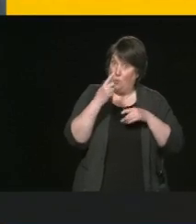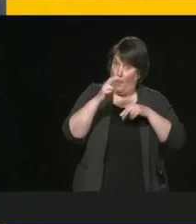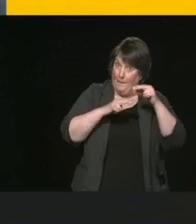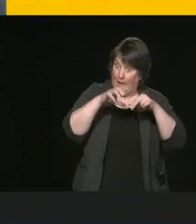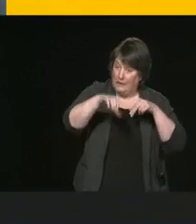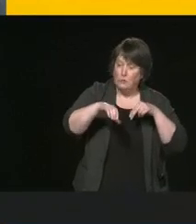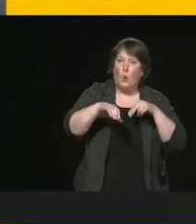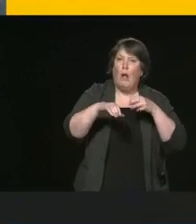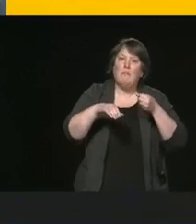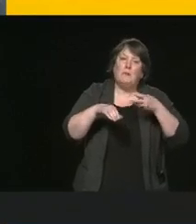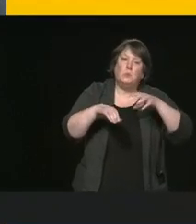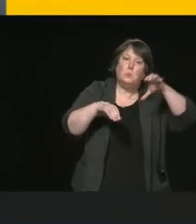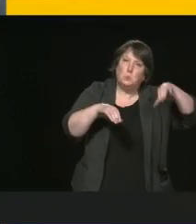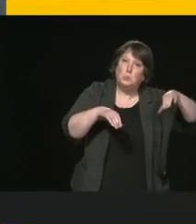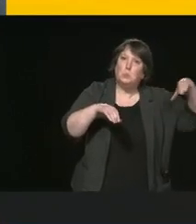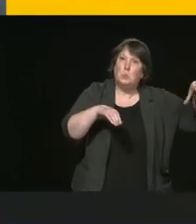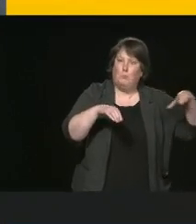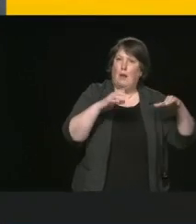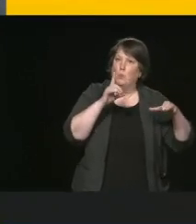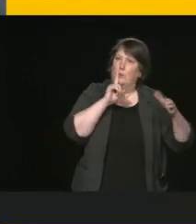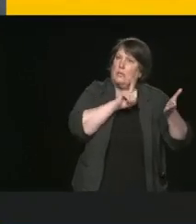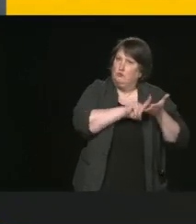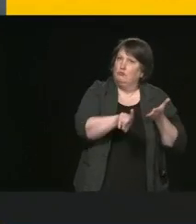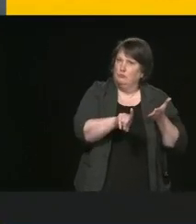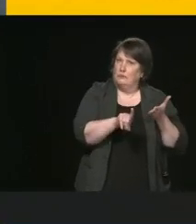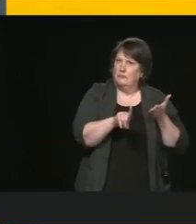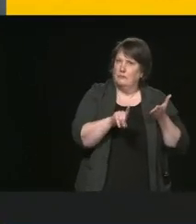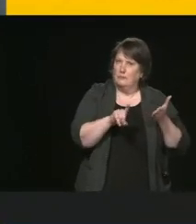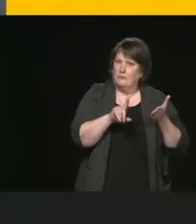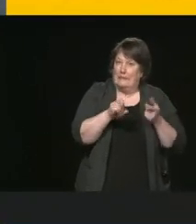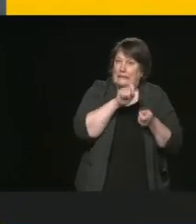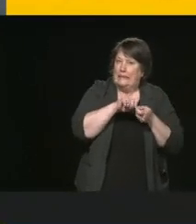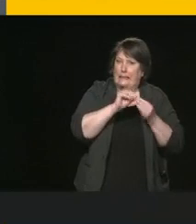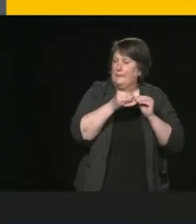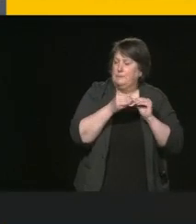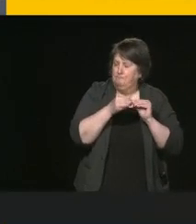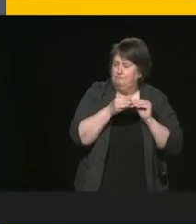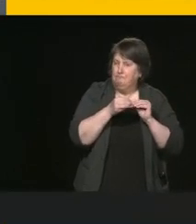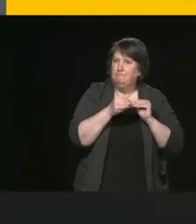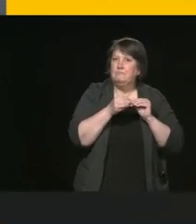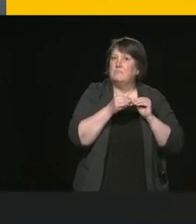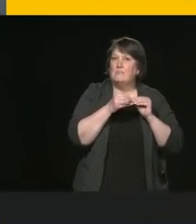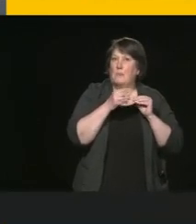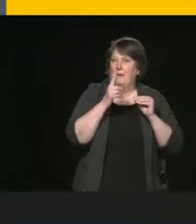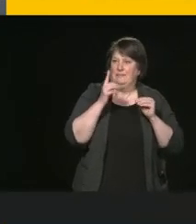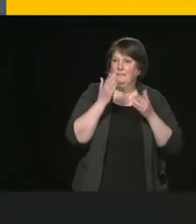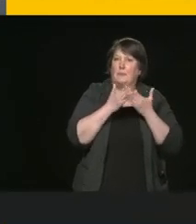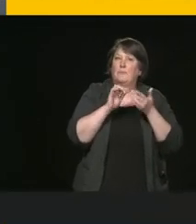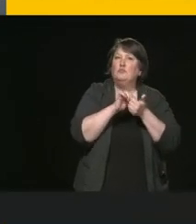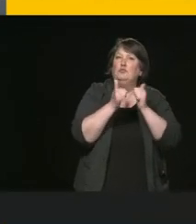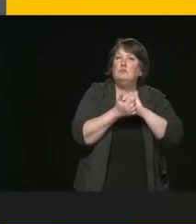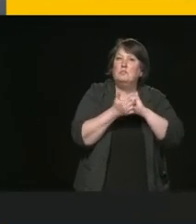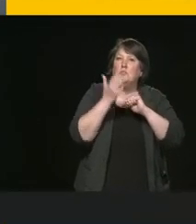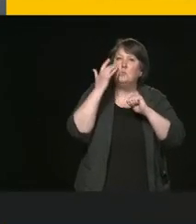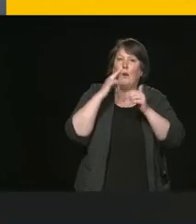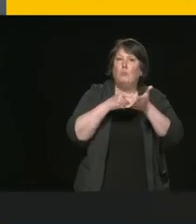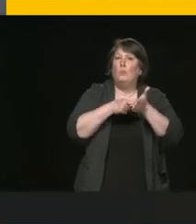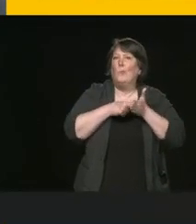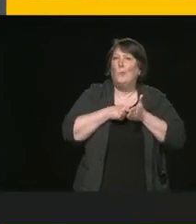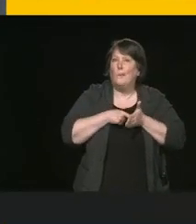ACTUAL PHYSICAL BUILDING, BUT THERE IS ESSENTIALLY -- BUT WE'LL ABSOLUTELY VERIFY THAT.